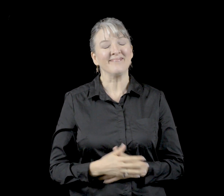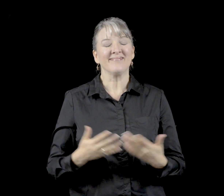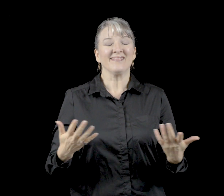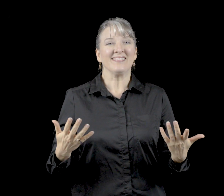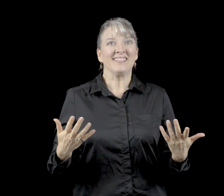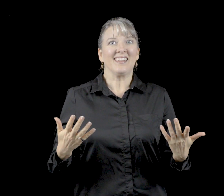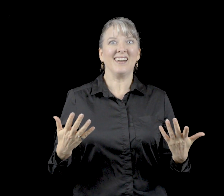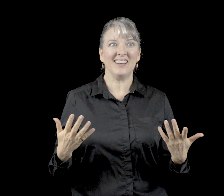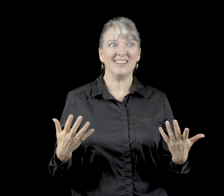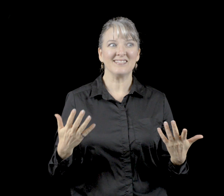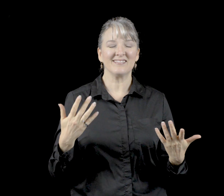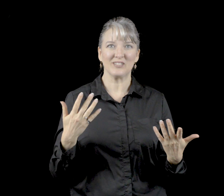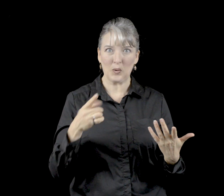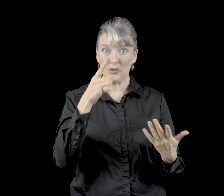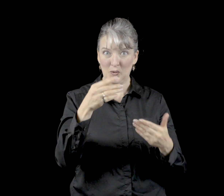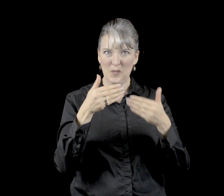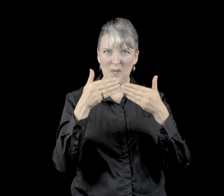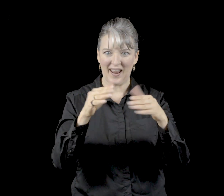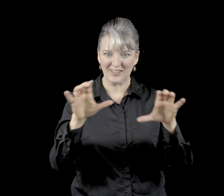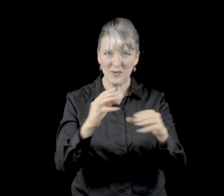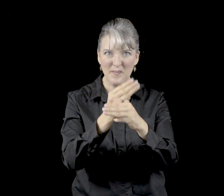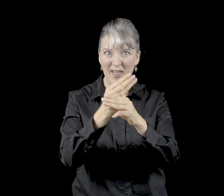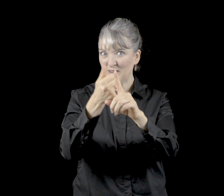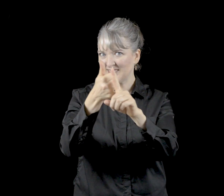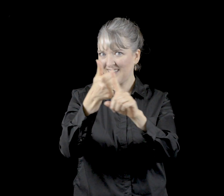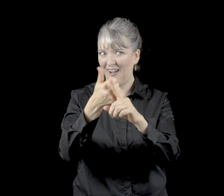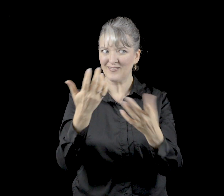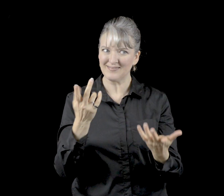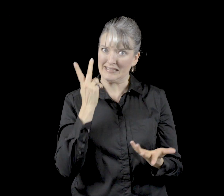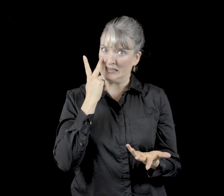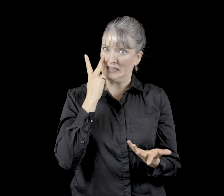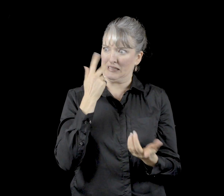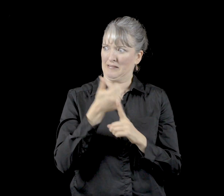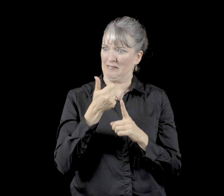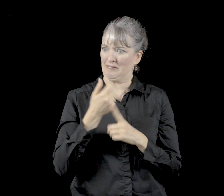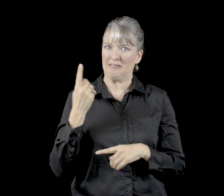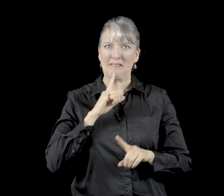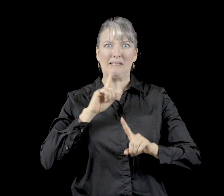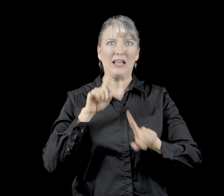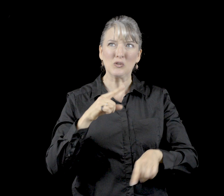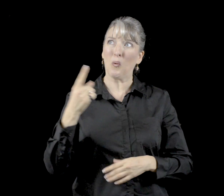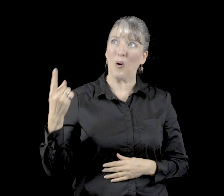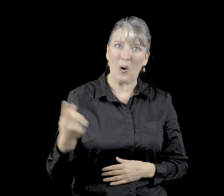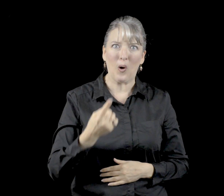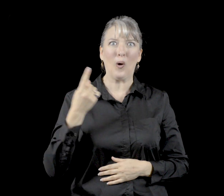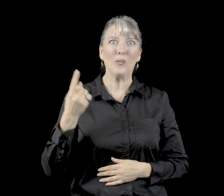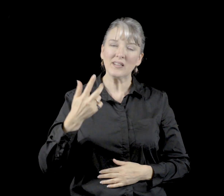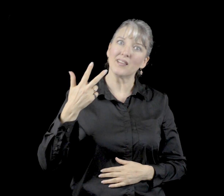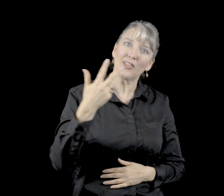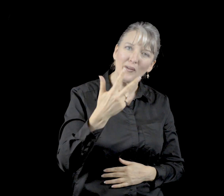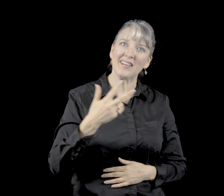Give this riddle a shot yourself and you will discover the answer is always a three!